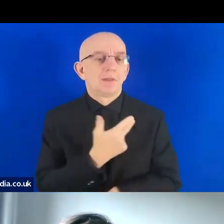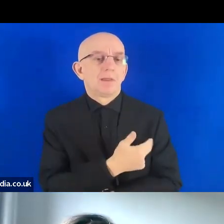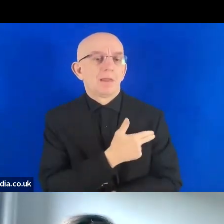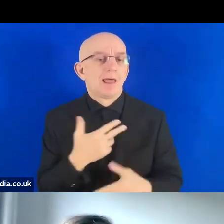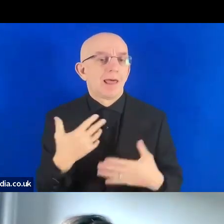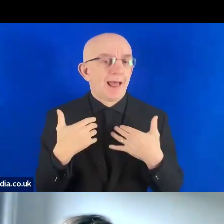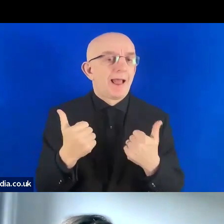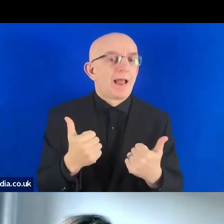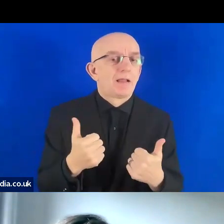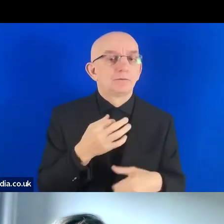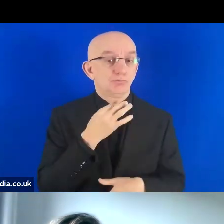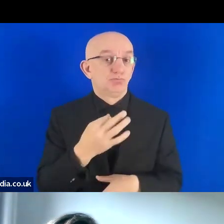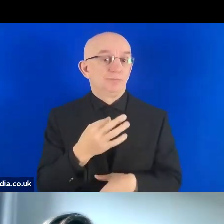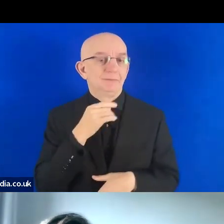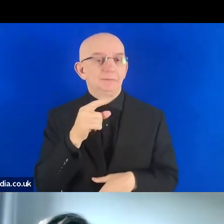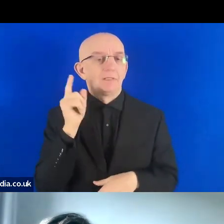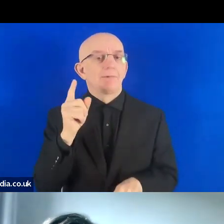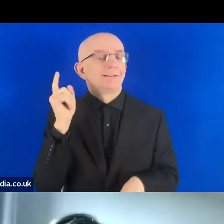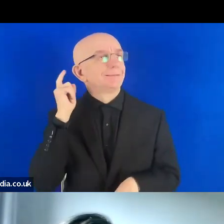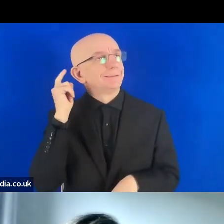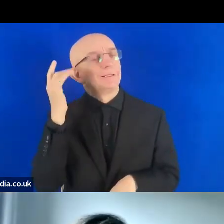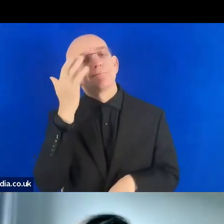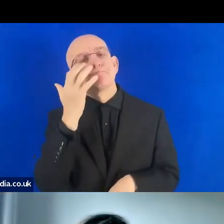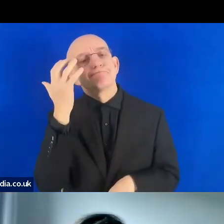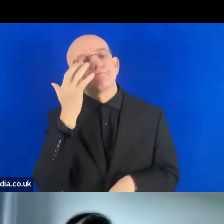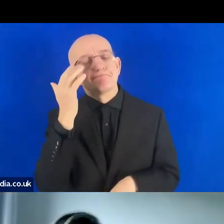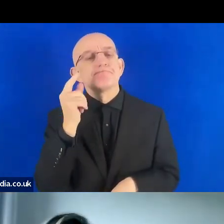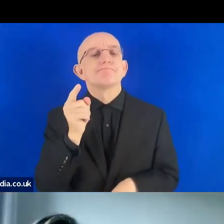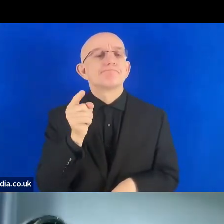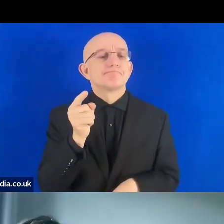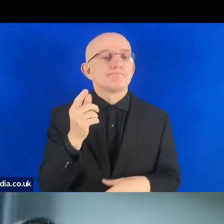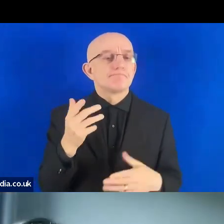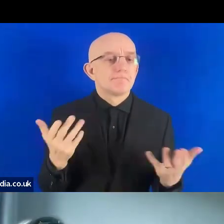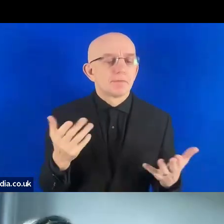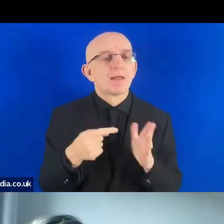the symptoms, and prevention on